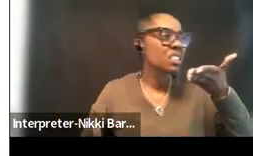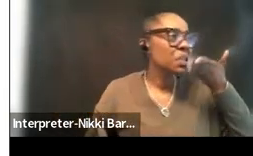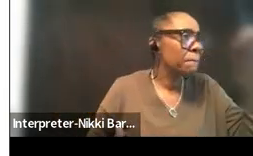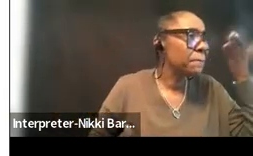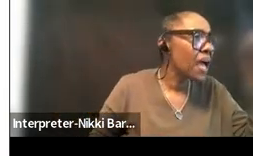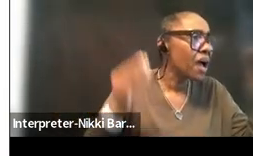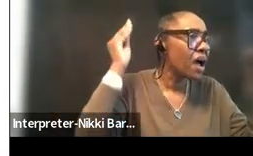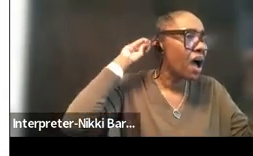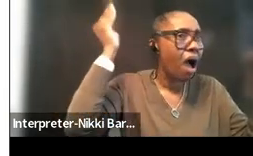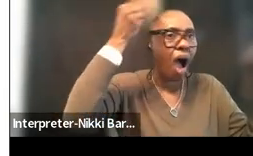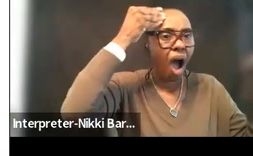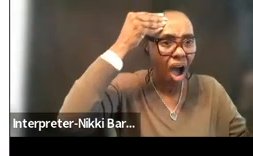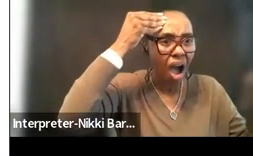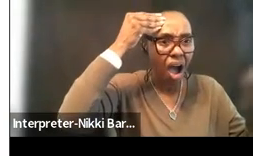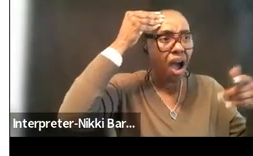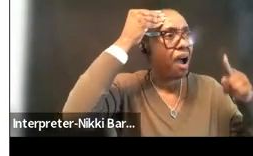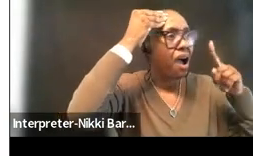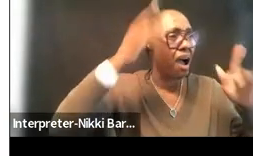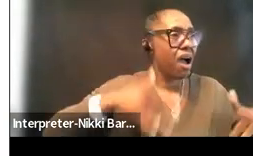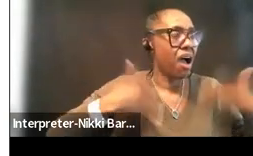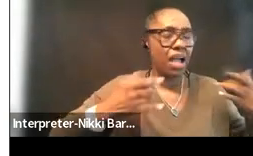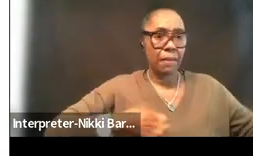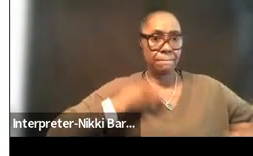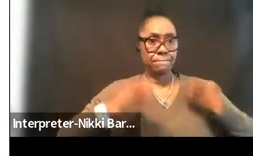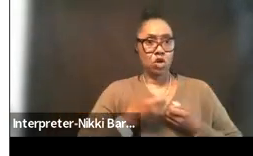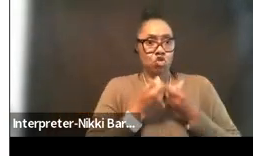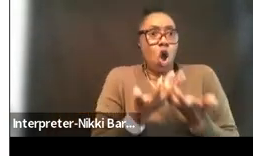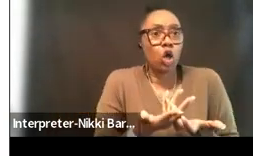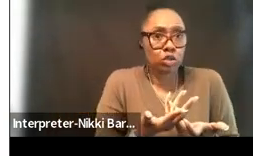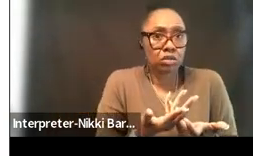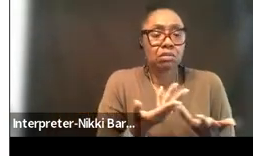That implicitly reminds the brain of the event will cause this emotional outburst. Blackout is quite common as well.